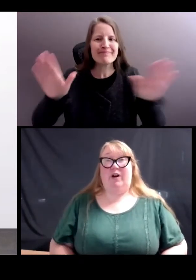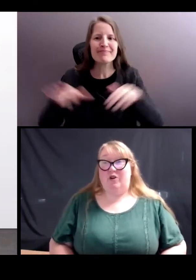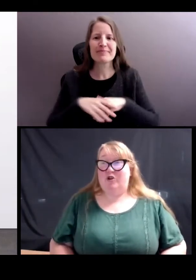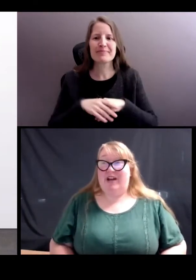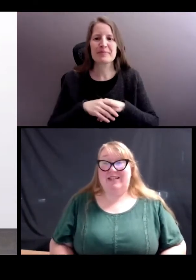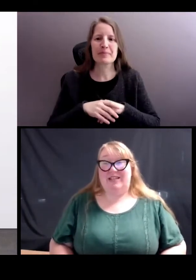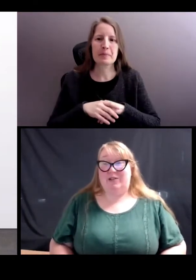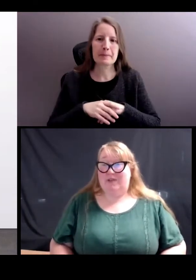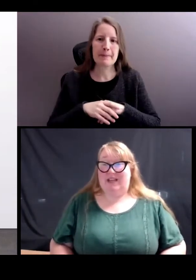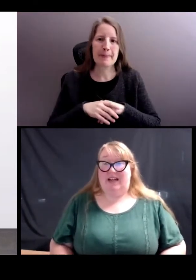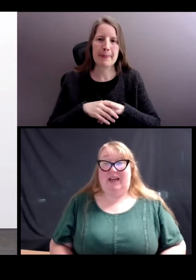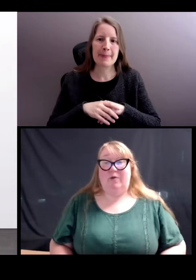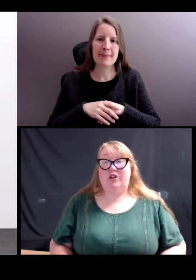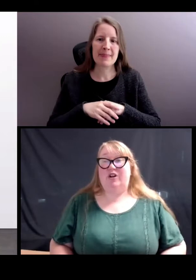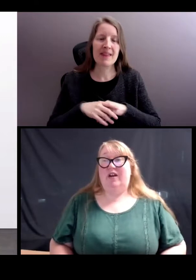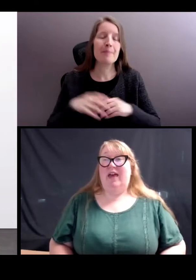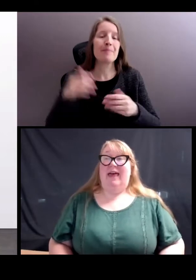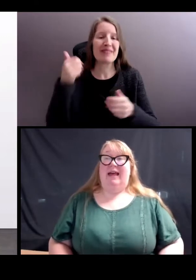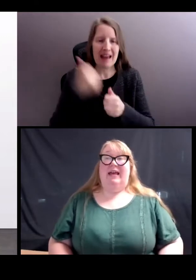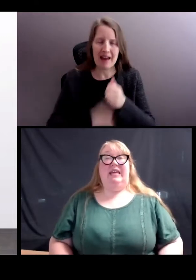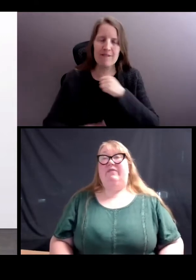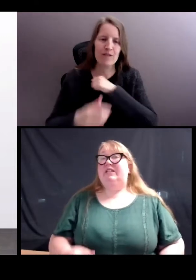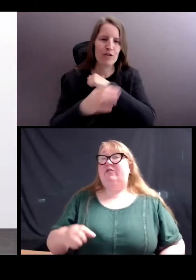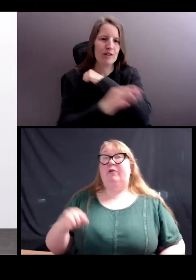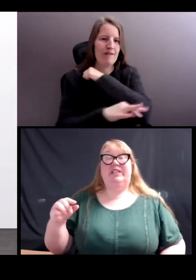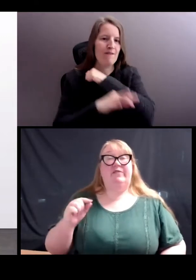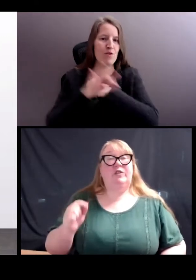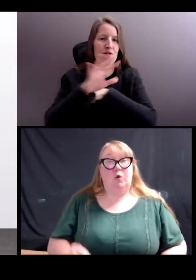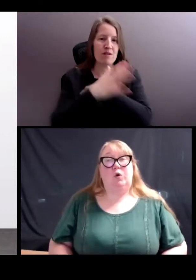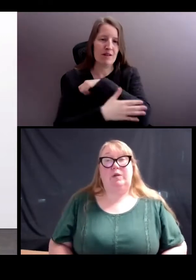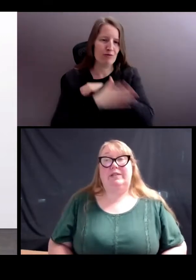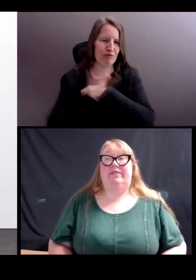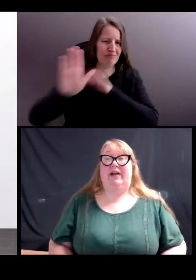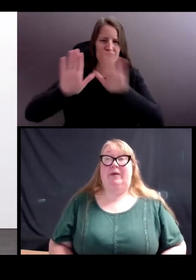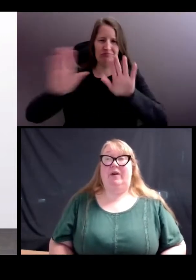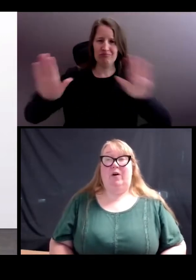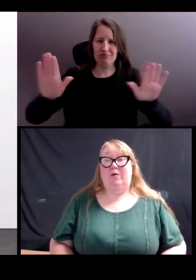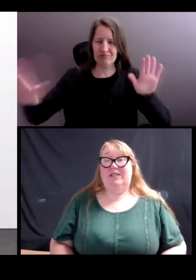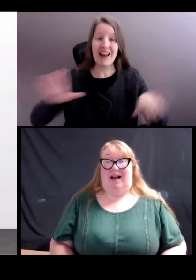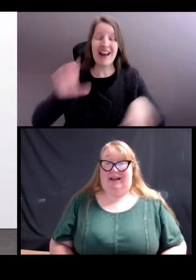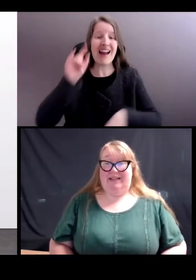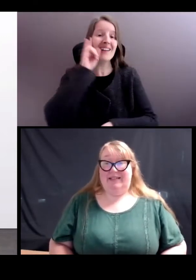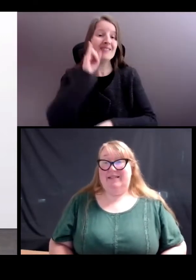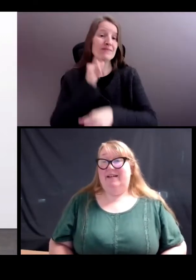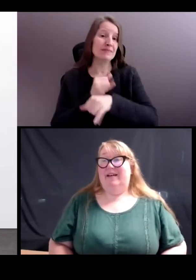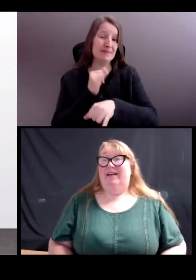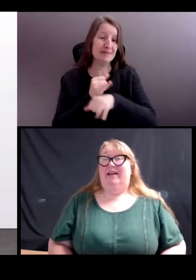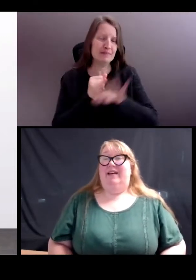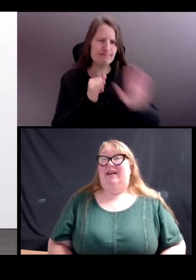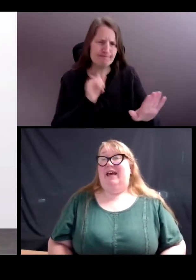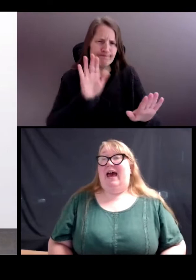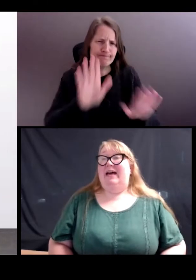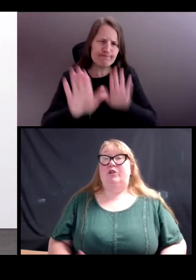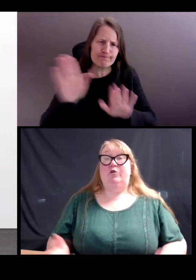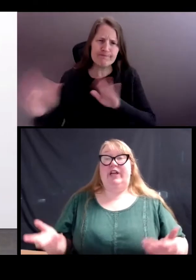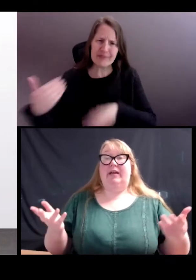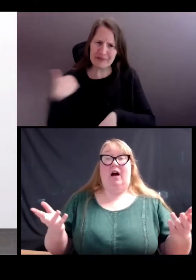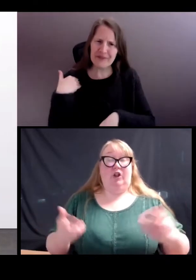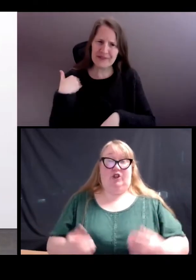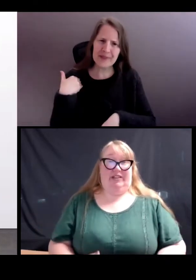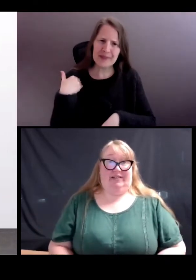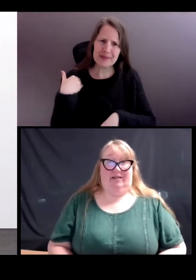country has its own sign language Even deaf schools develop their own signs As new technologies